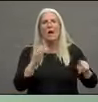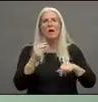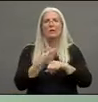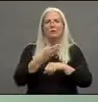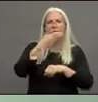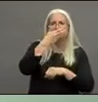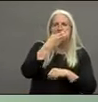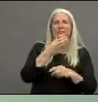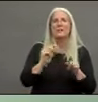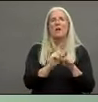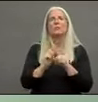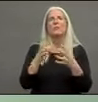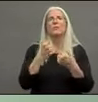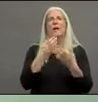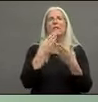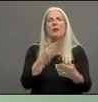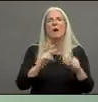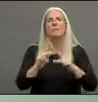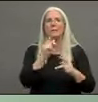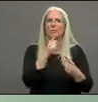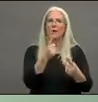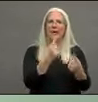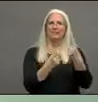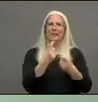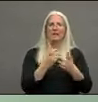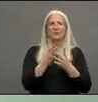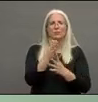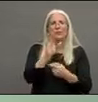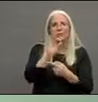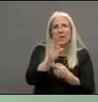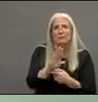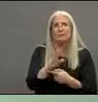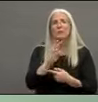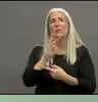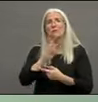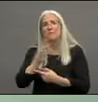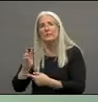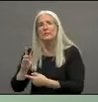questions through our social media portals, calling in through our call